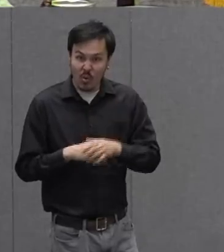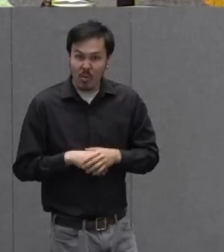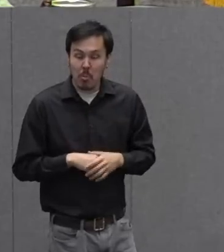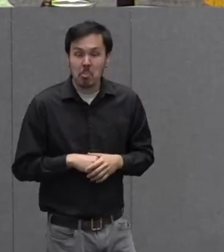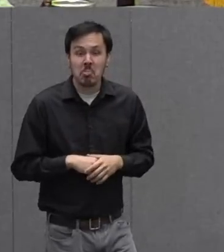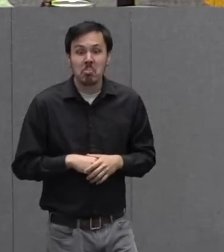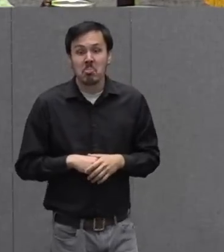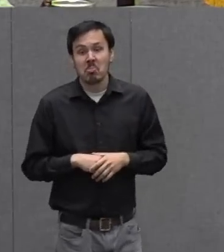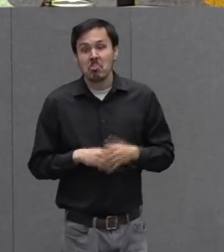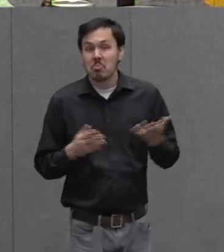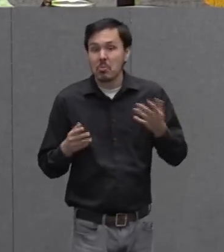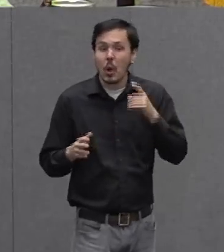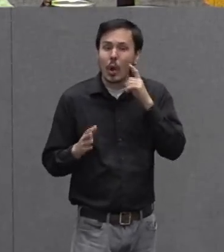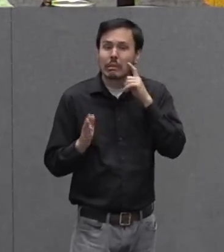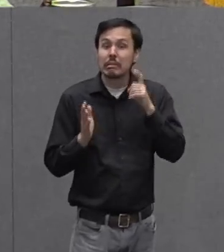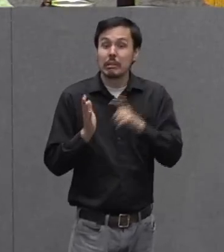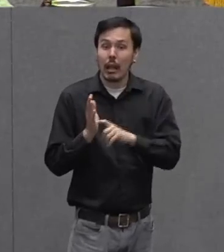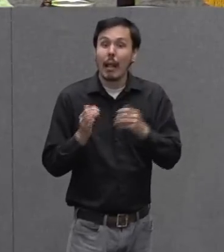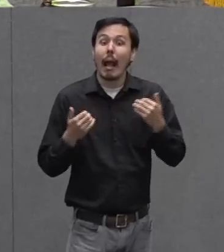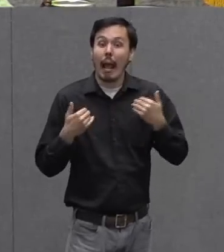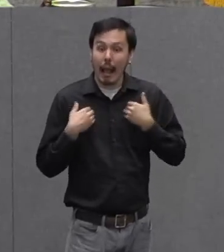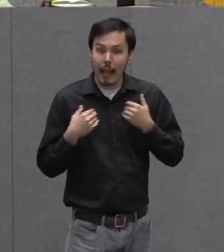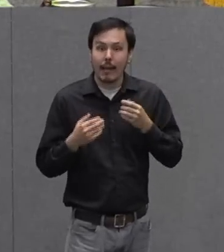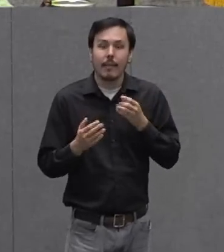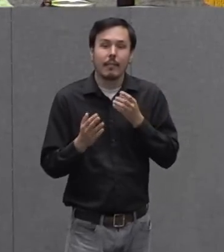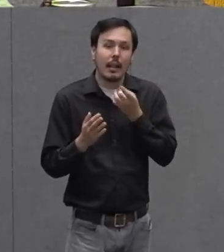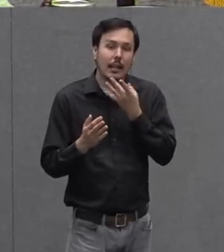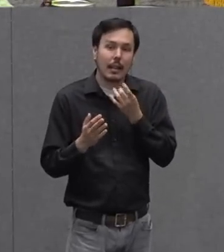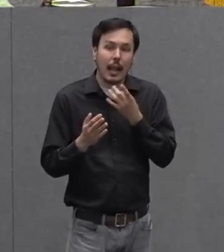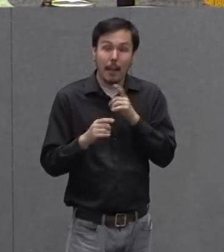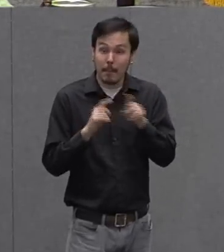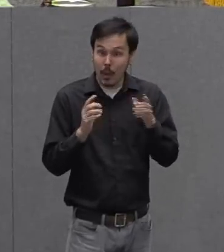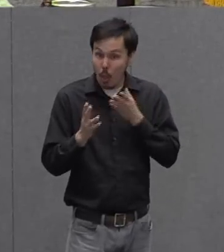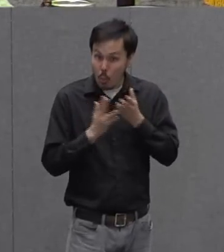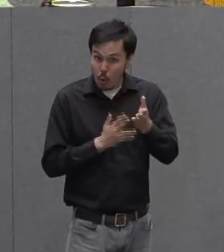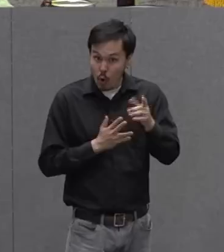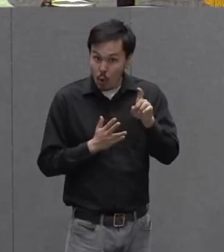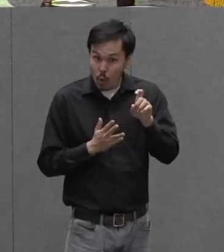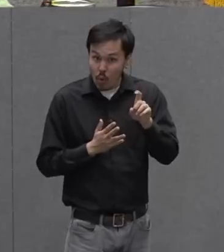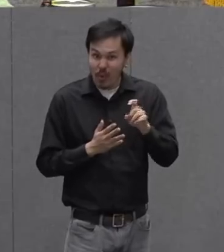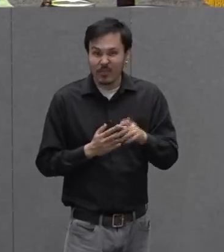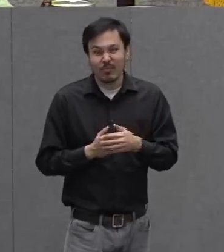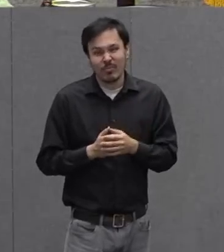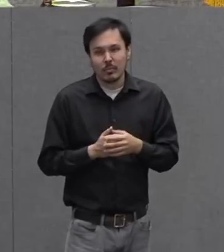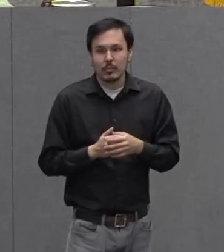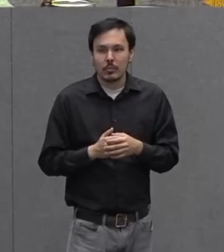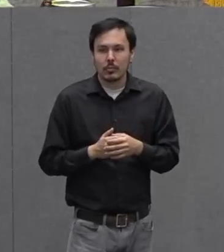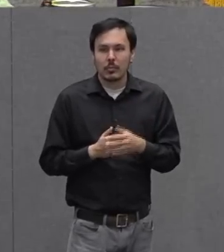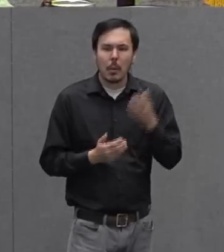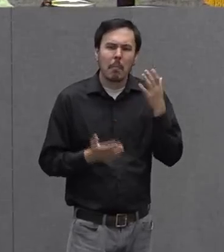You can tell there's light. Is it going completely through? What about if I shine it this way?